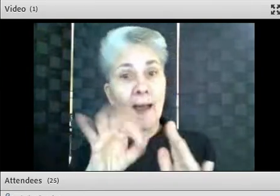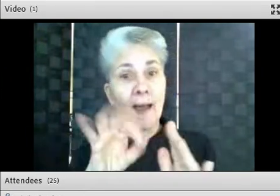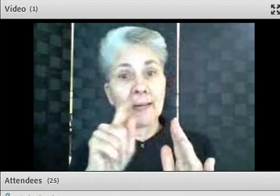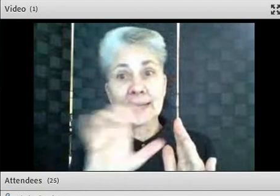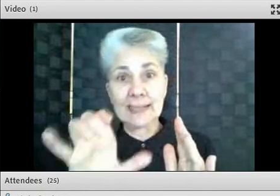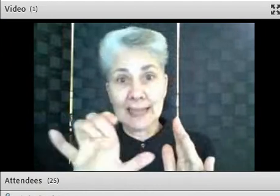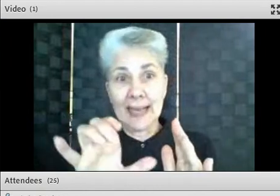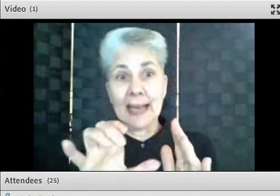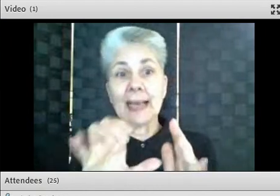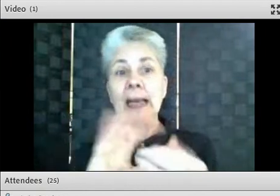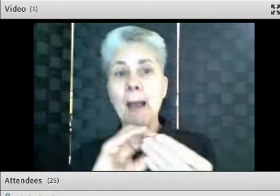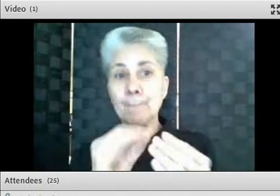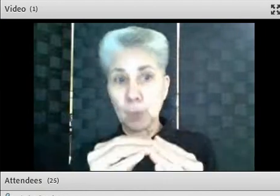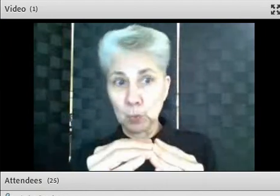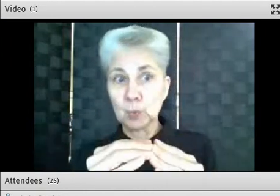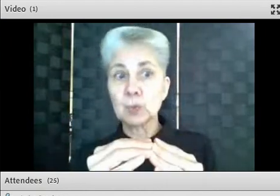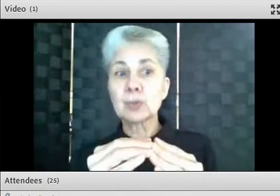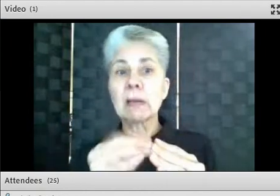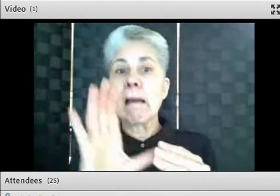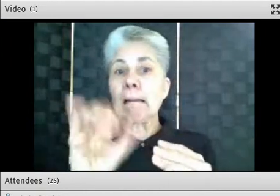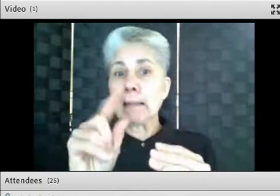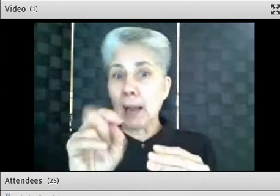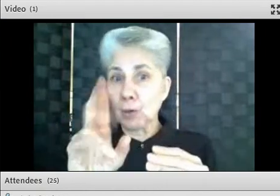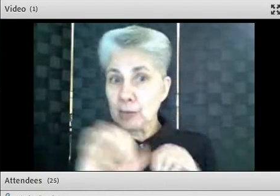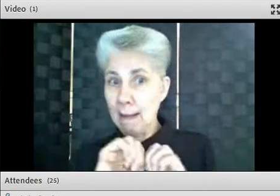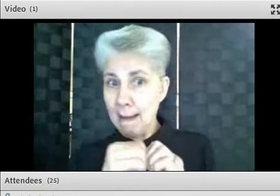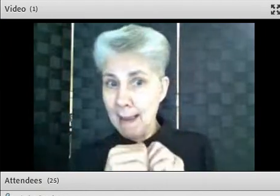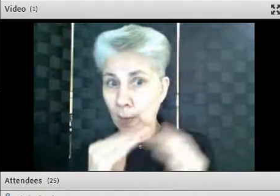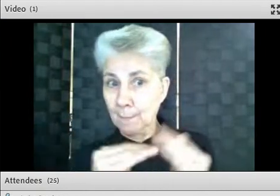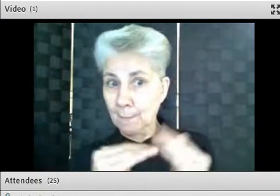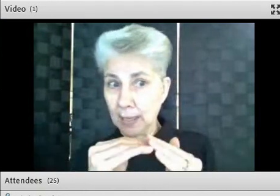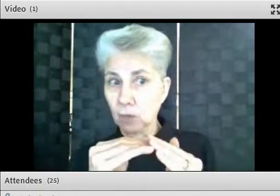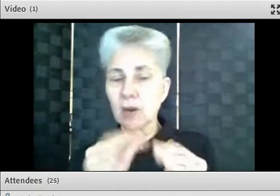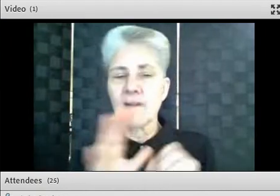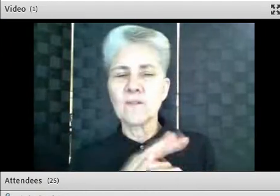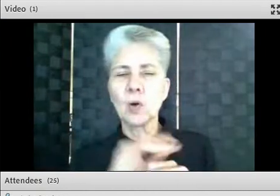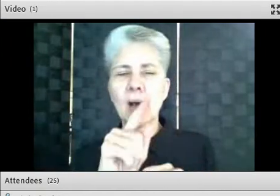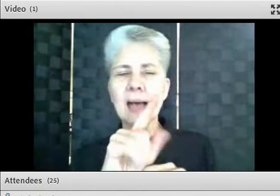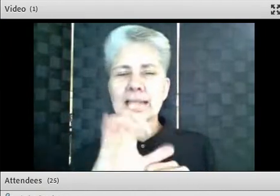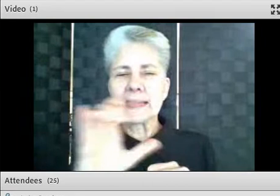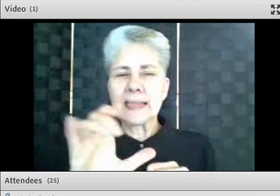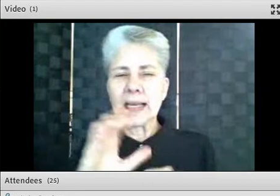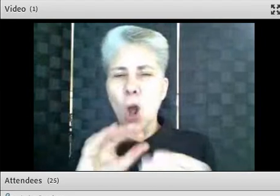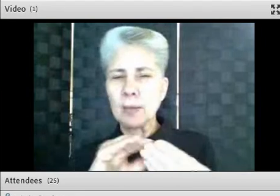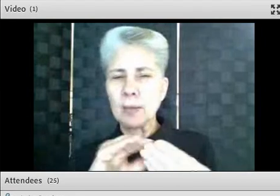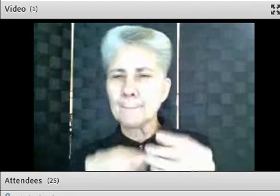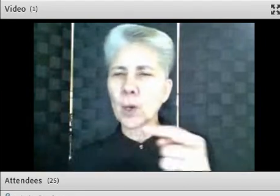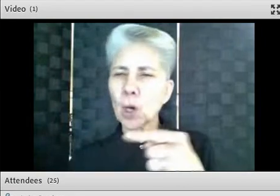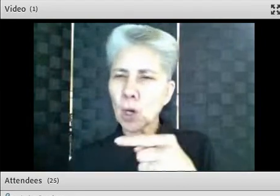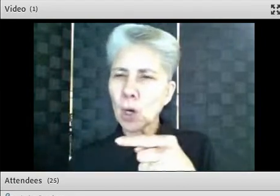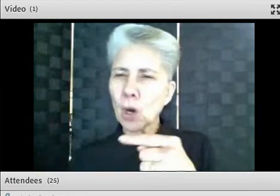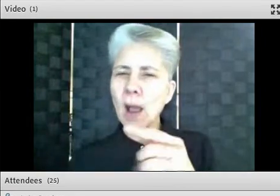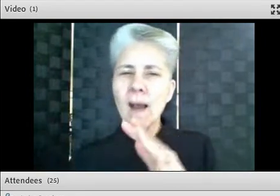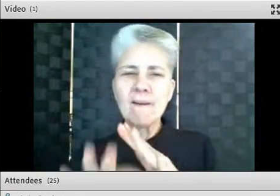how to find LC classification numbers and Cutters, how we build a full LCC call number.